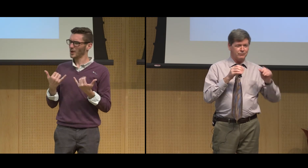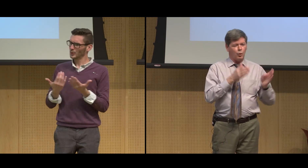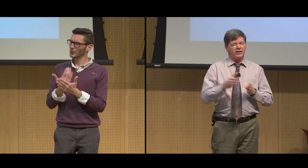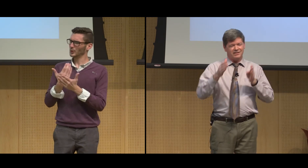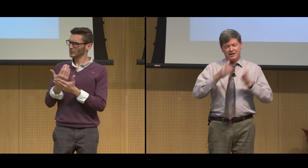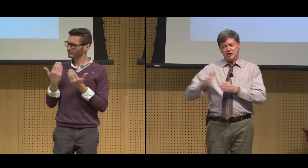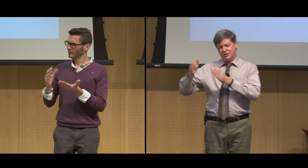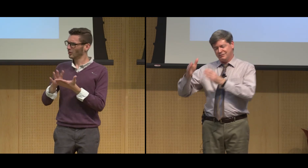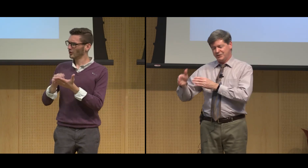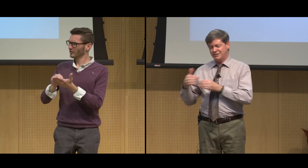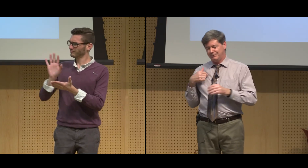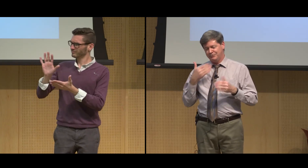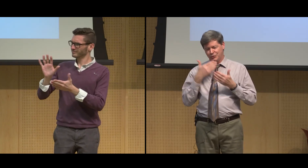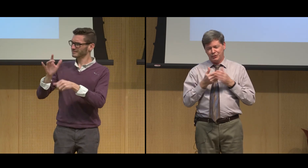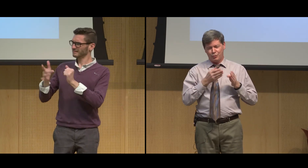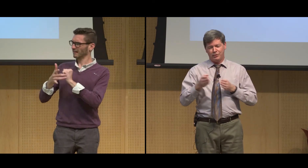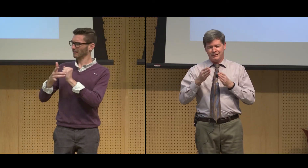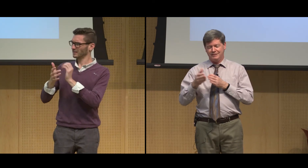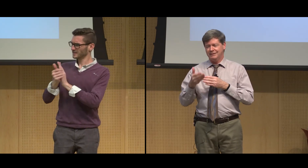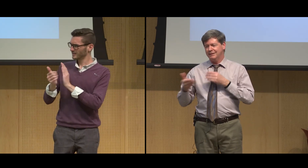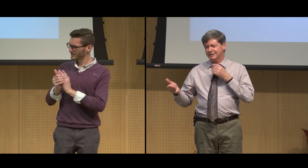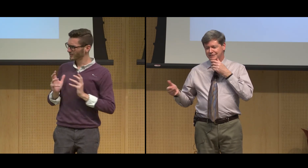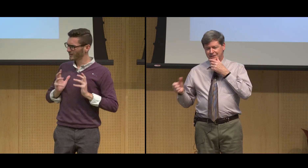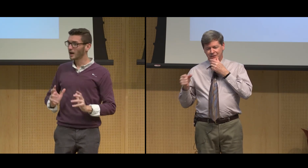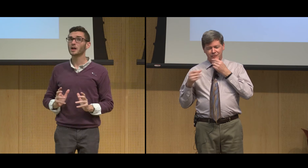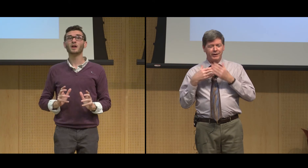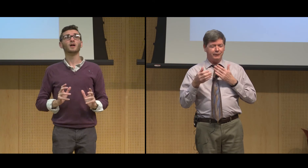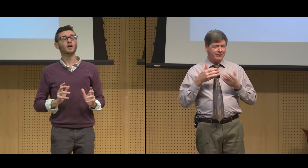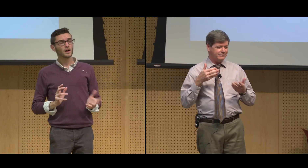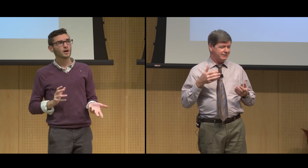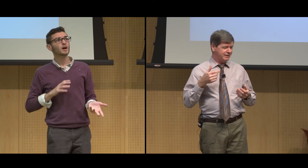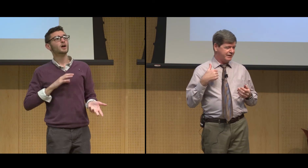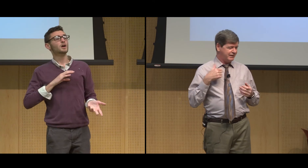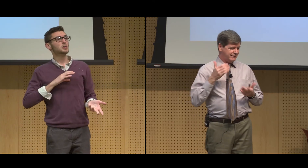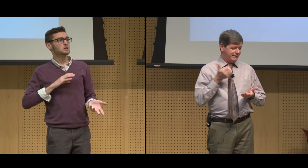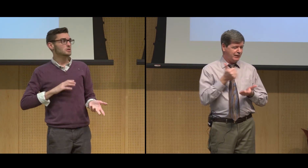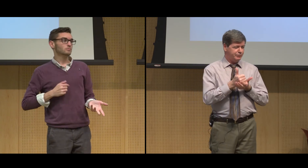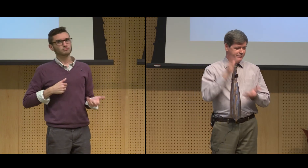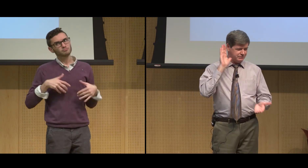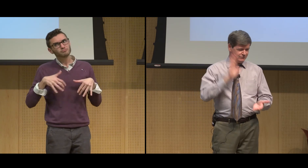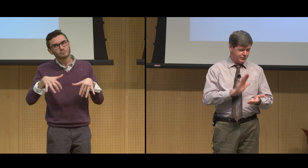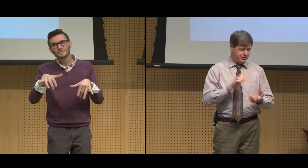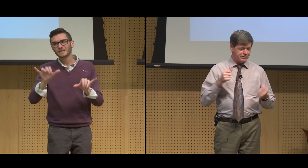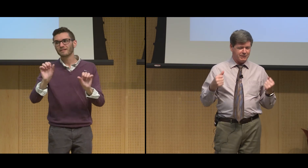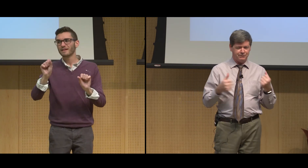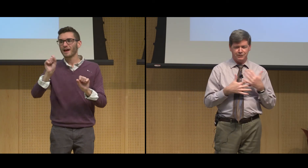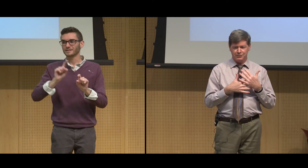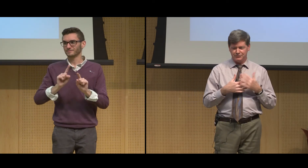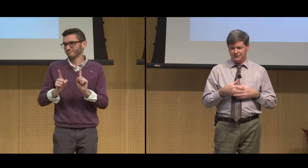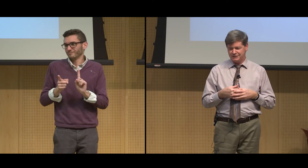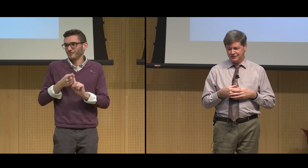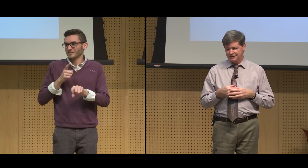So--and organization, which I'm good at organizing things. So anyway, that helped reduce my fears,